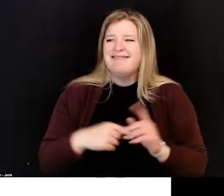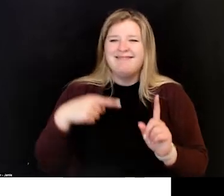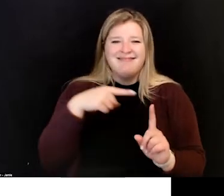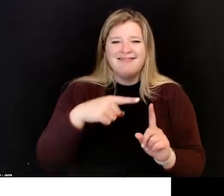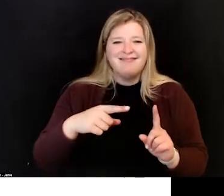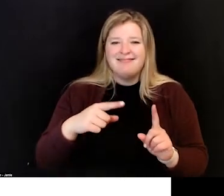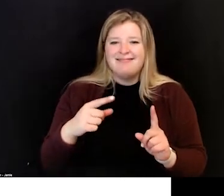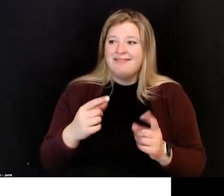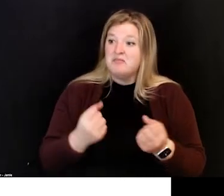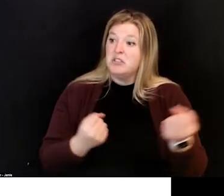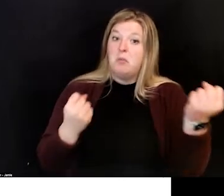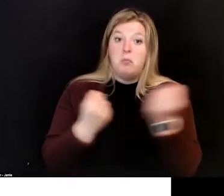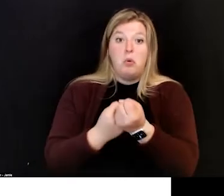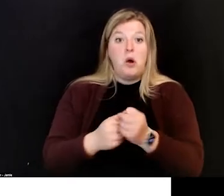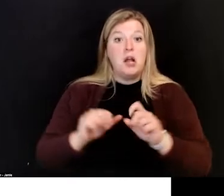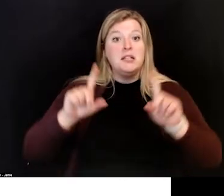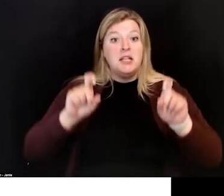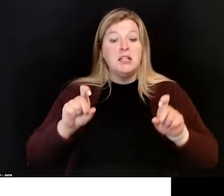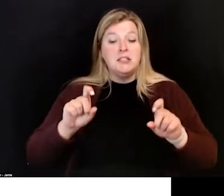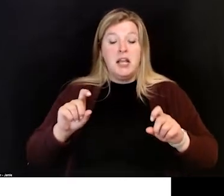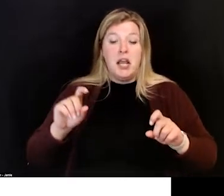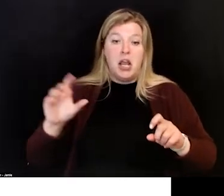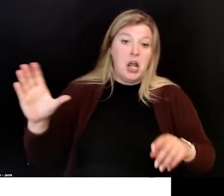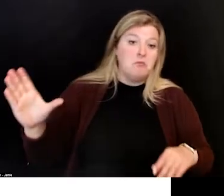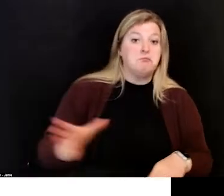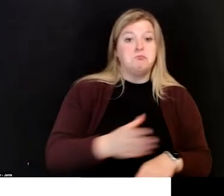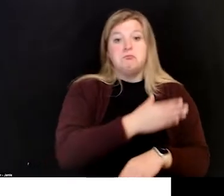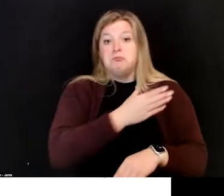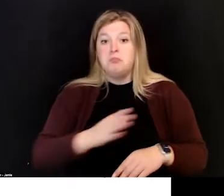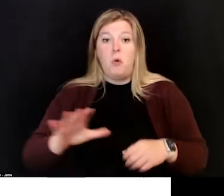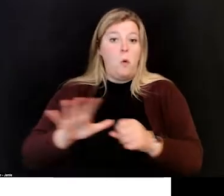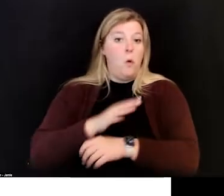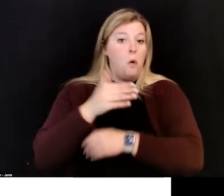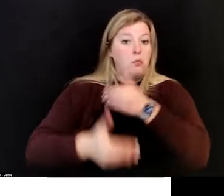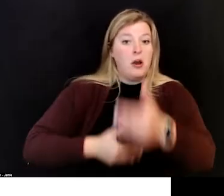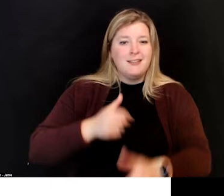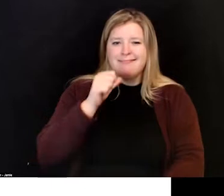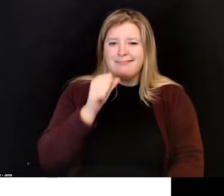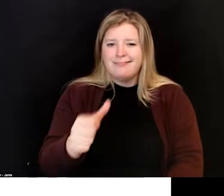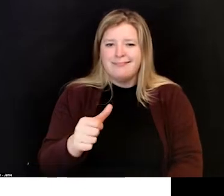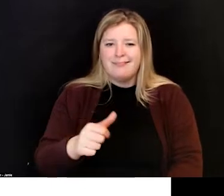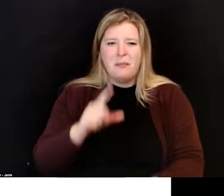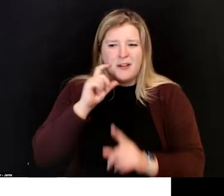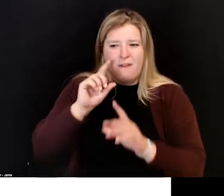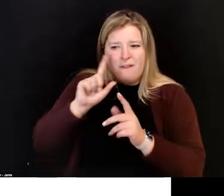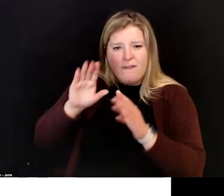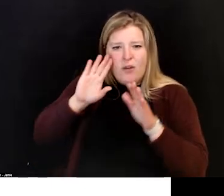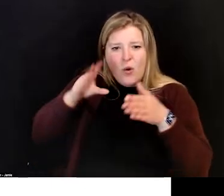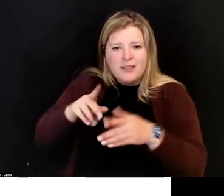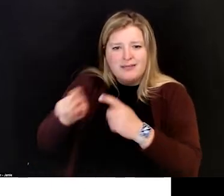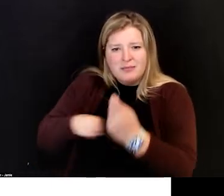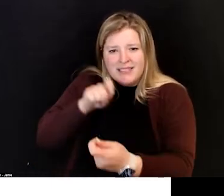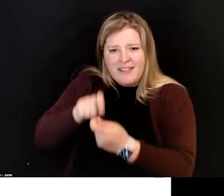for the concept of testing across a user process. And it doesn't even really have a great scoping